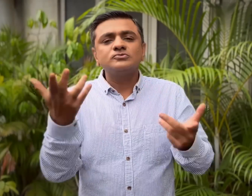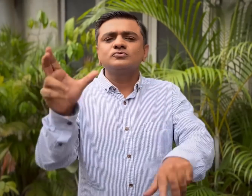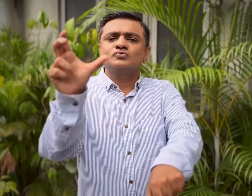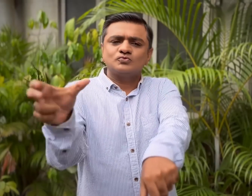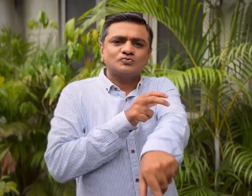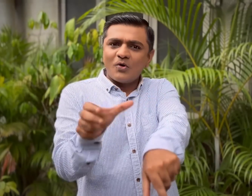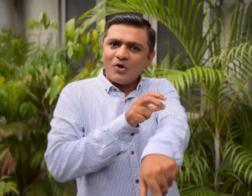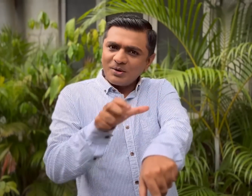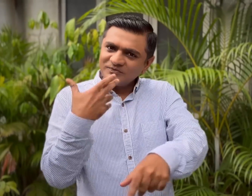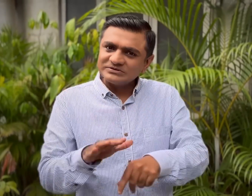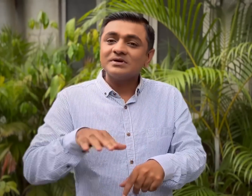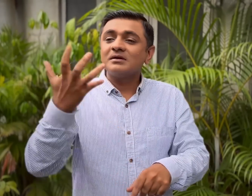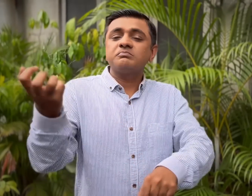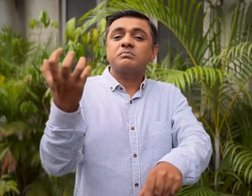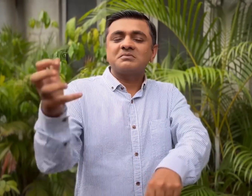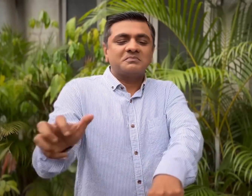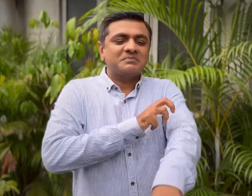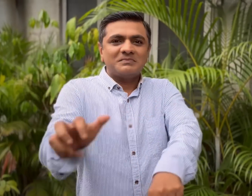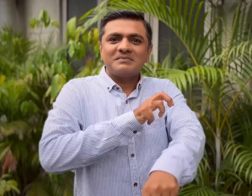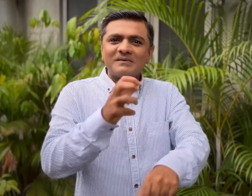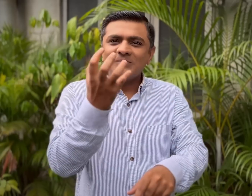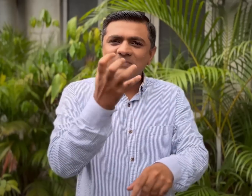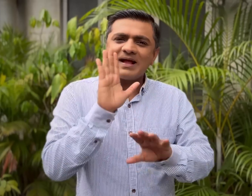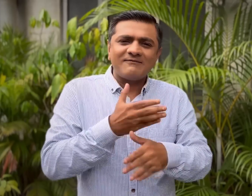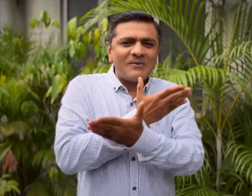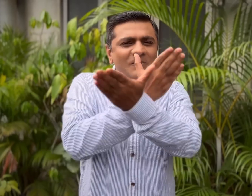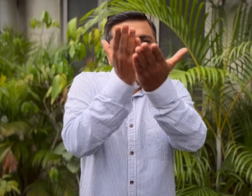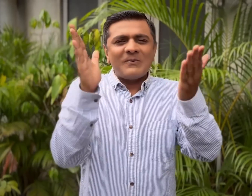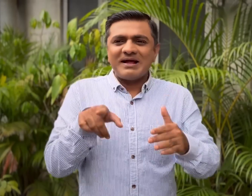Alternatively, you can first apply soap and then use a loofah. A lot of people use loofah.